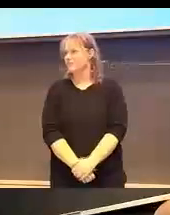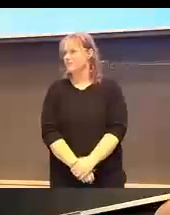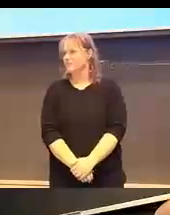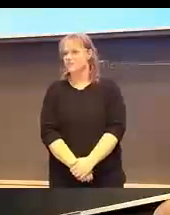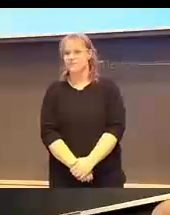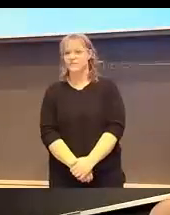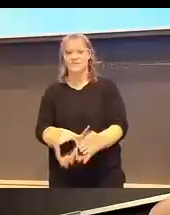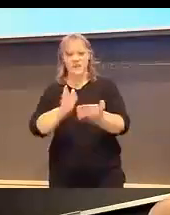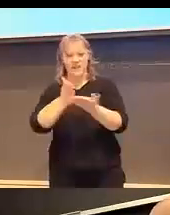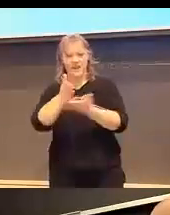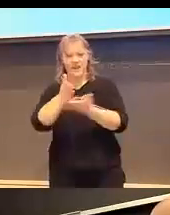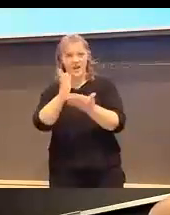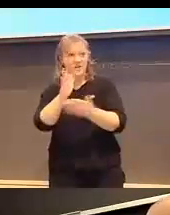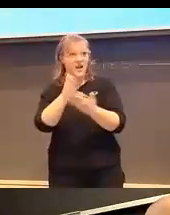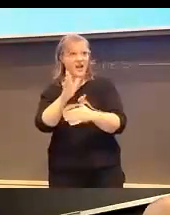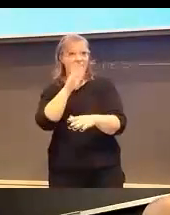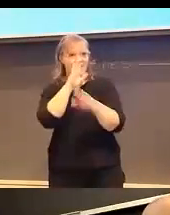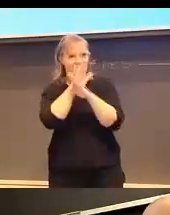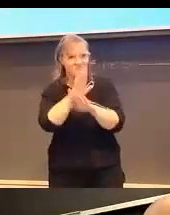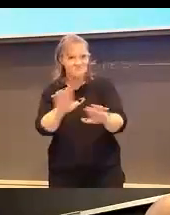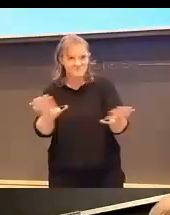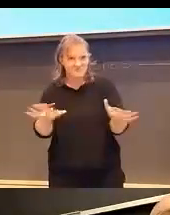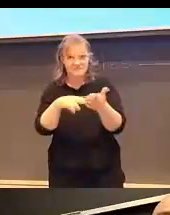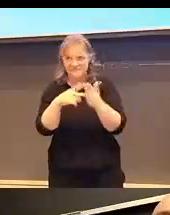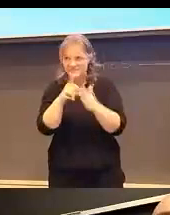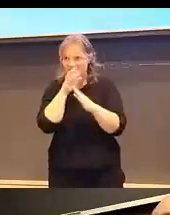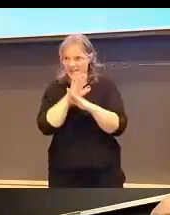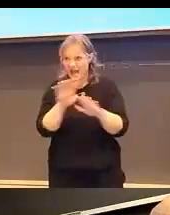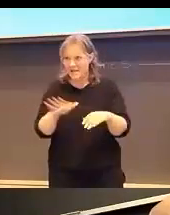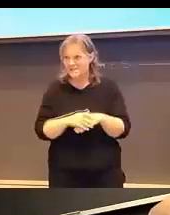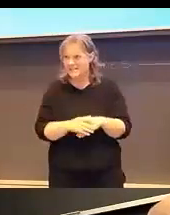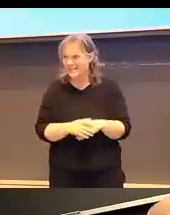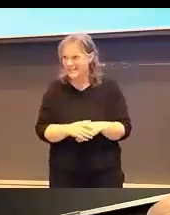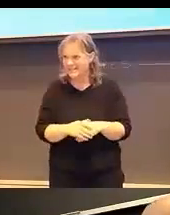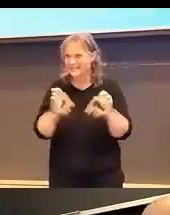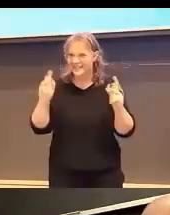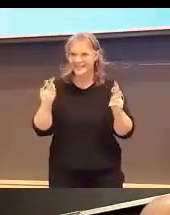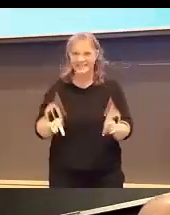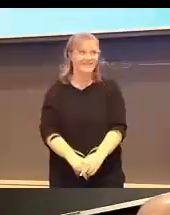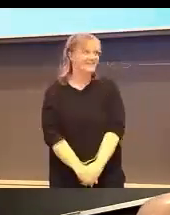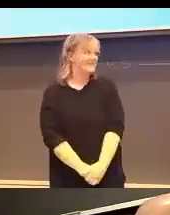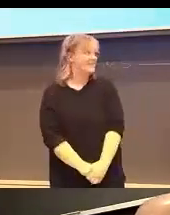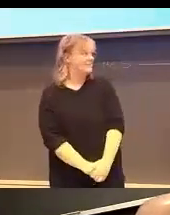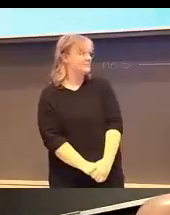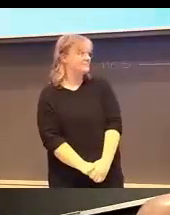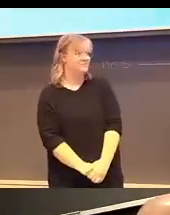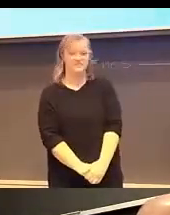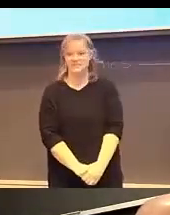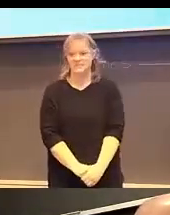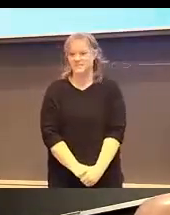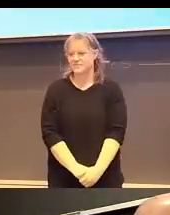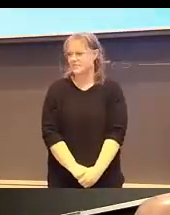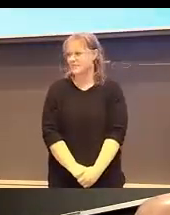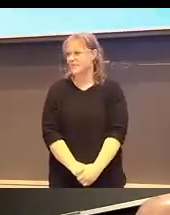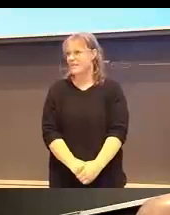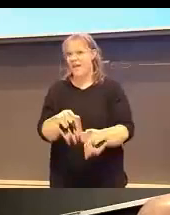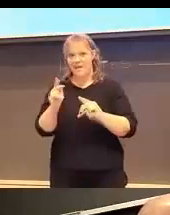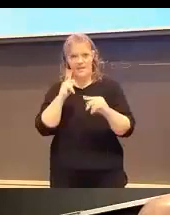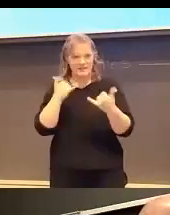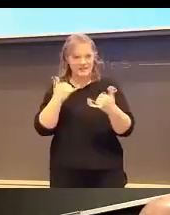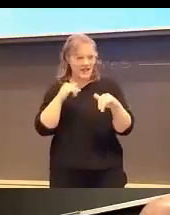all right that's everybody's C to stop talking okay here we go people are rolling in we have